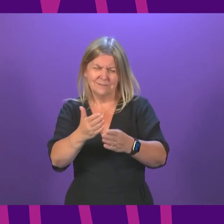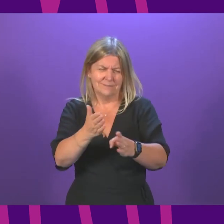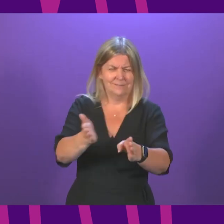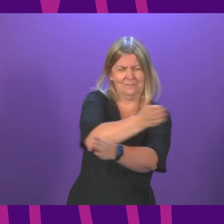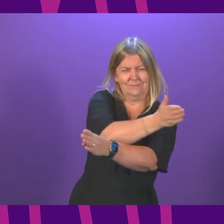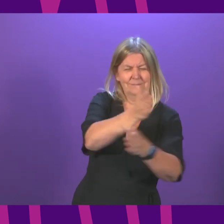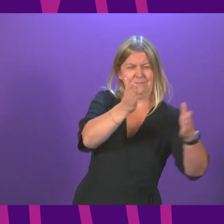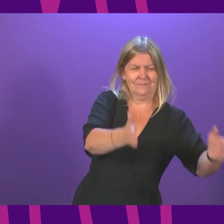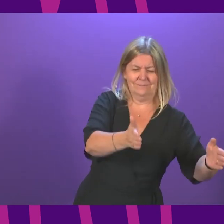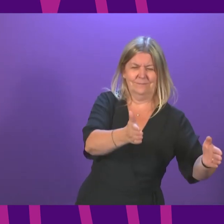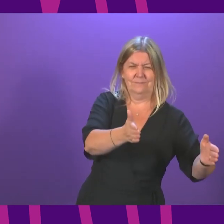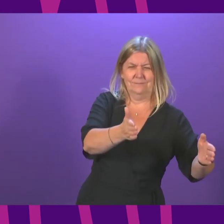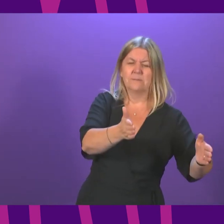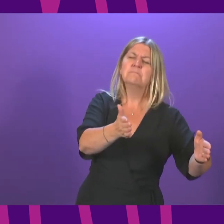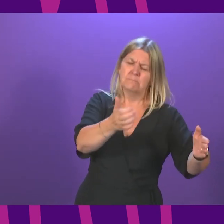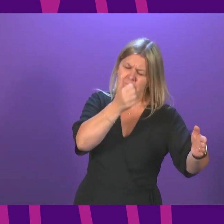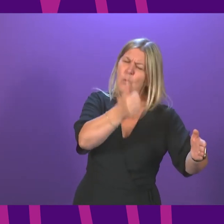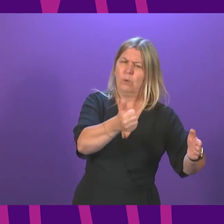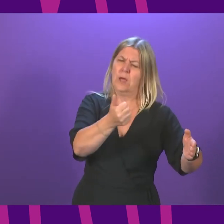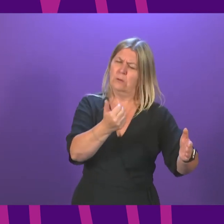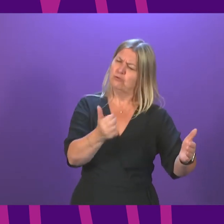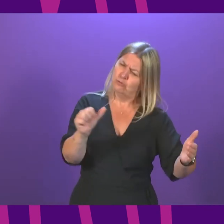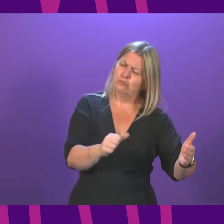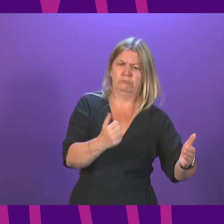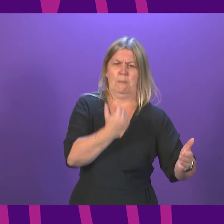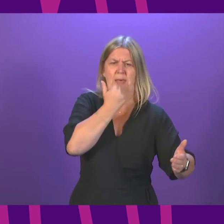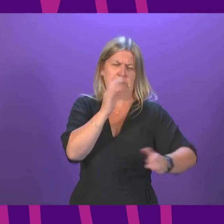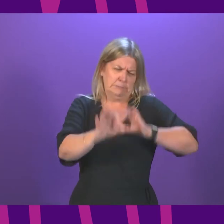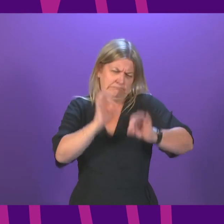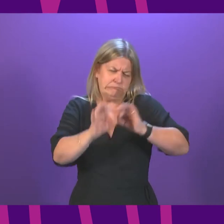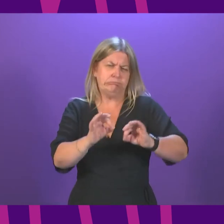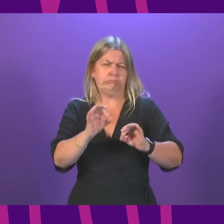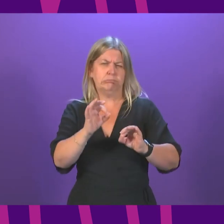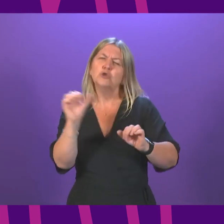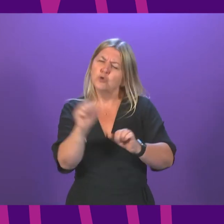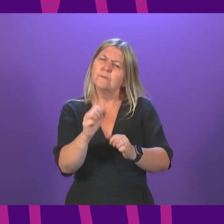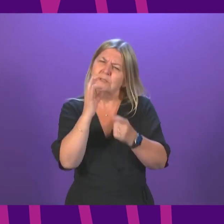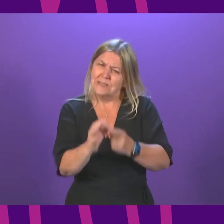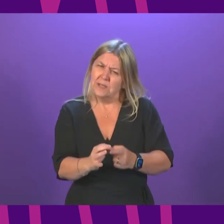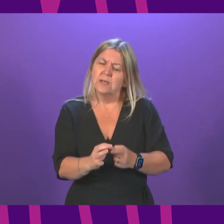scrutiny as possible should be encouraged. I recognise that she did not progress those